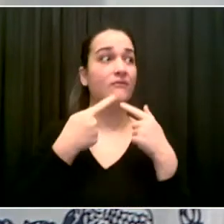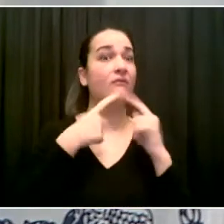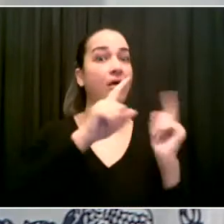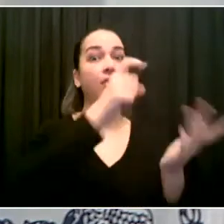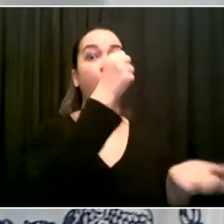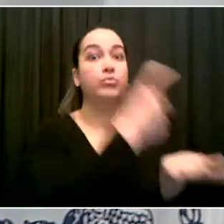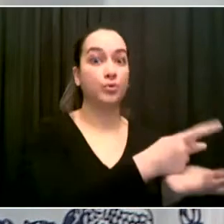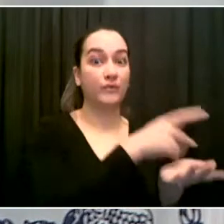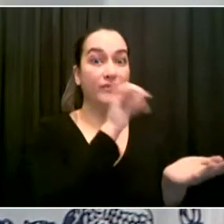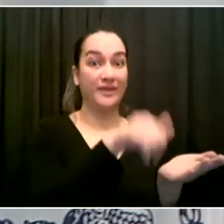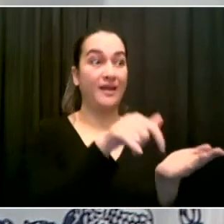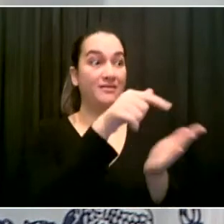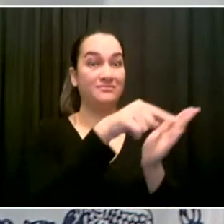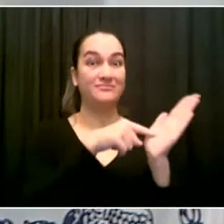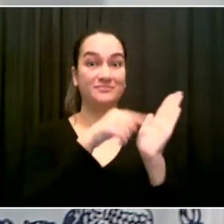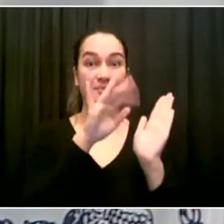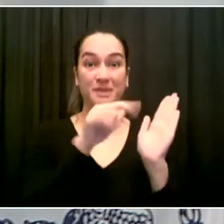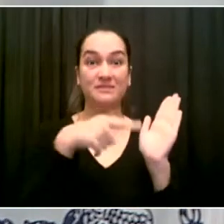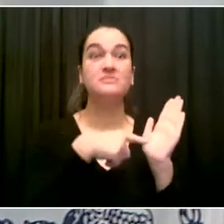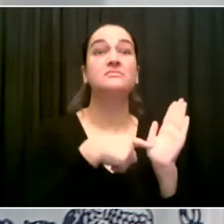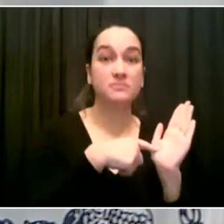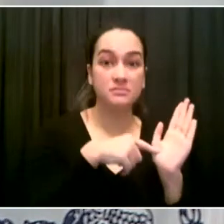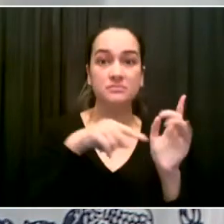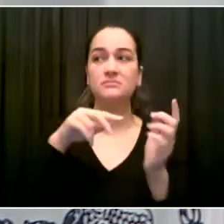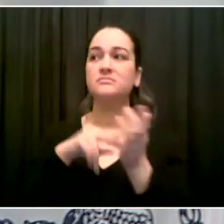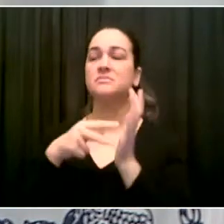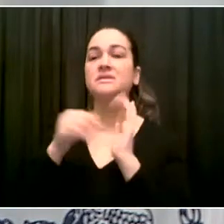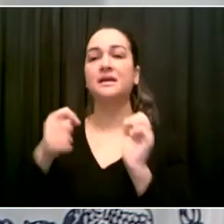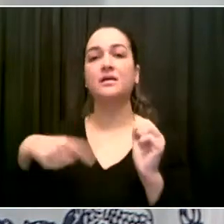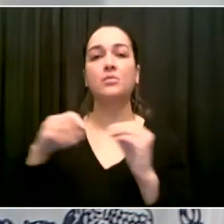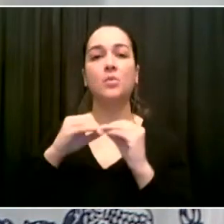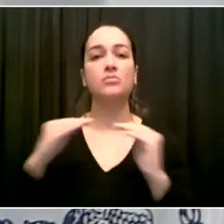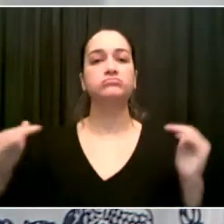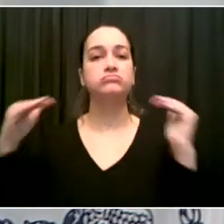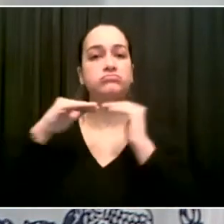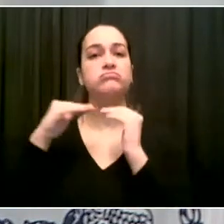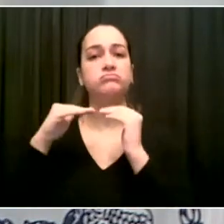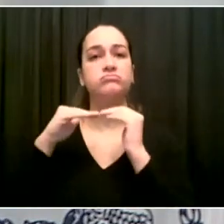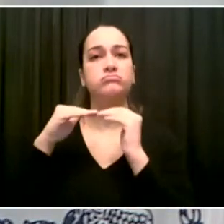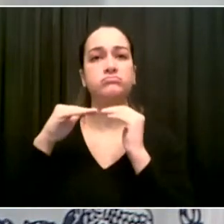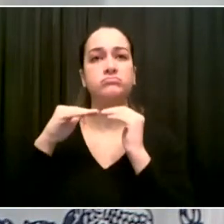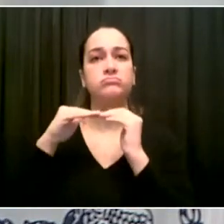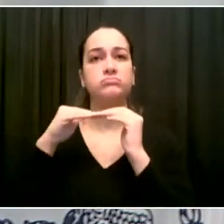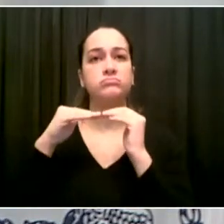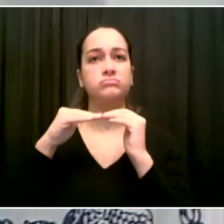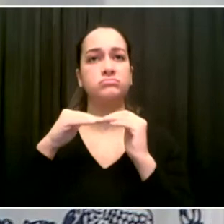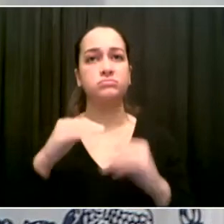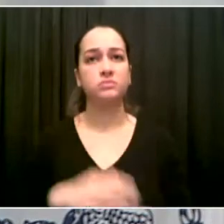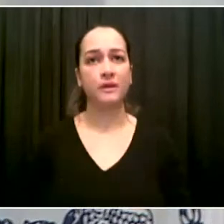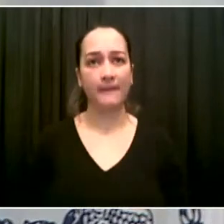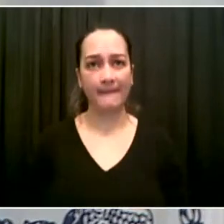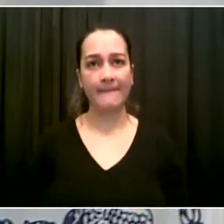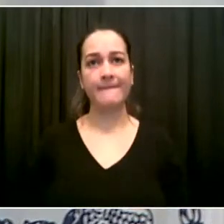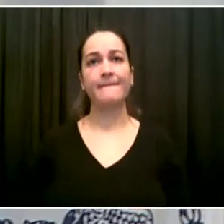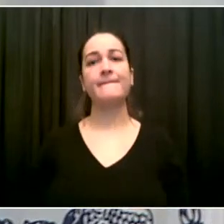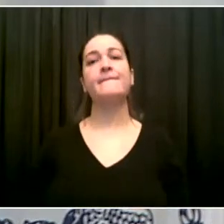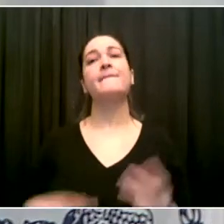DESERVE THE OPPORTUNITY NOW TO GAIN FROM THIS NEW BUSINESS. I HOPE IT DOES T NOBEBEOMCE E HIGHLY CORPORATE I HOPE IT